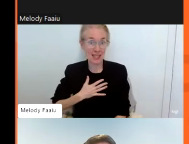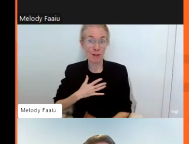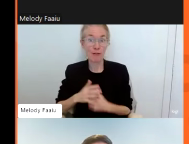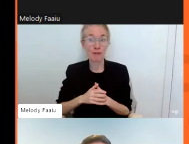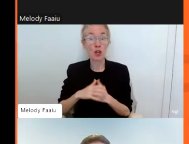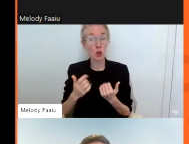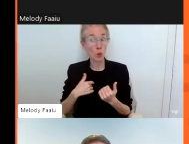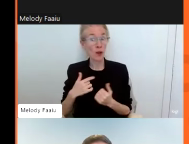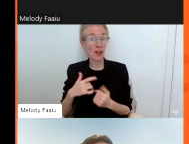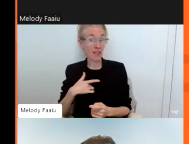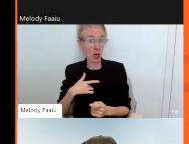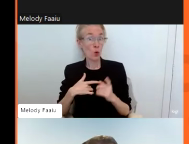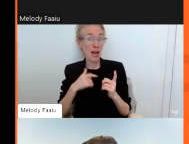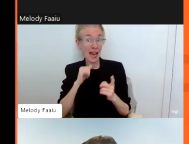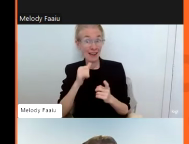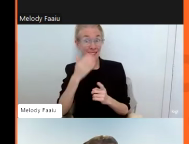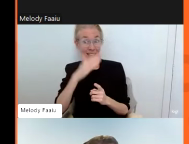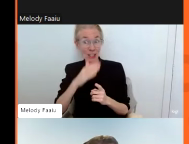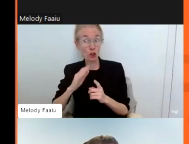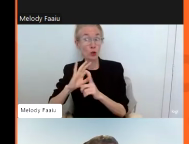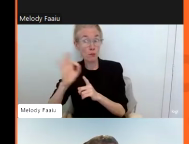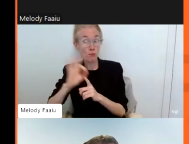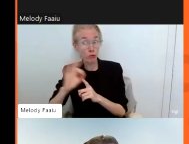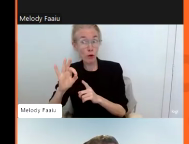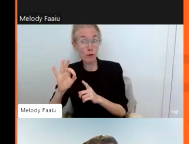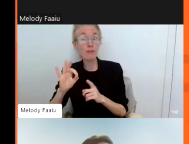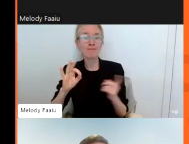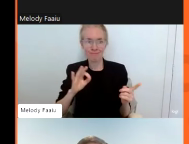in New Zealand's public buildings, the building professionals would